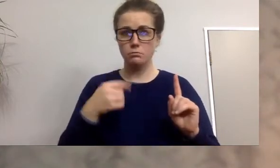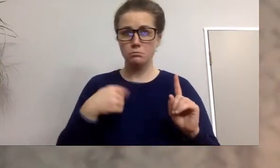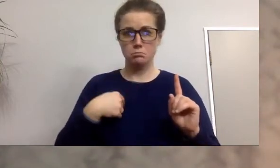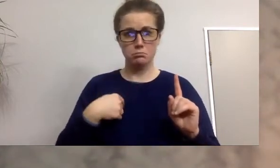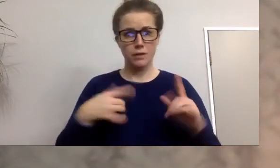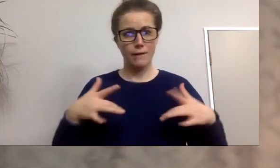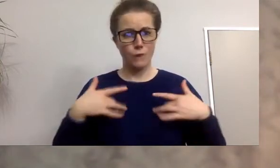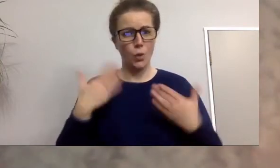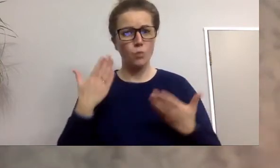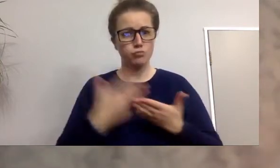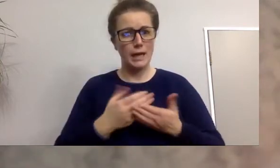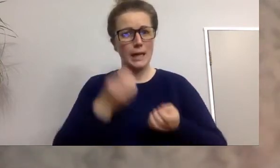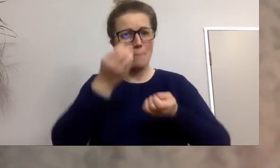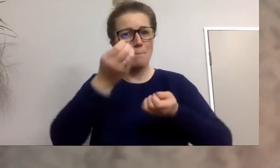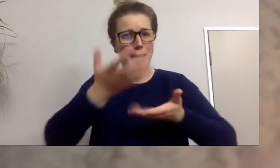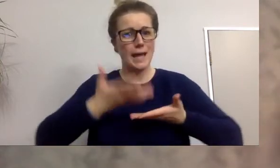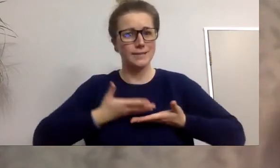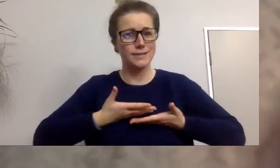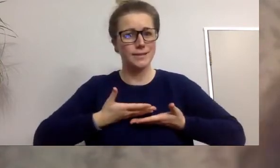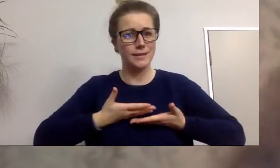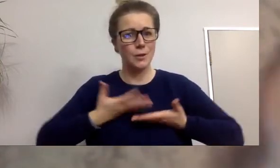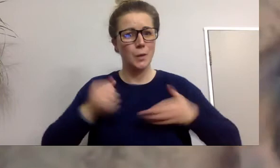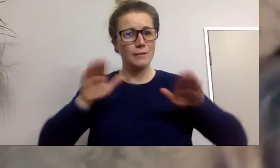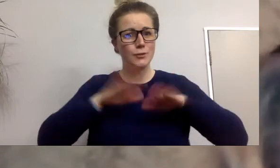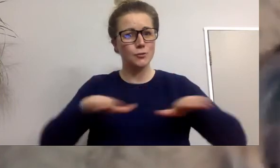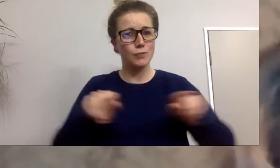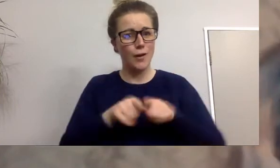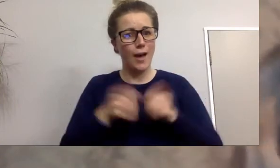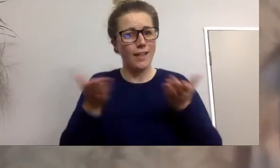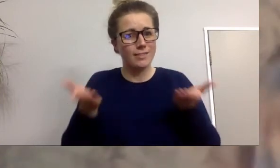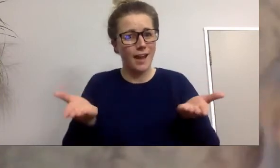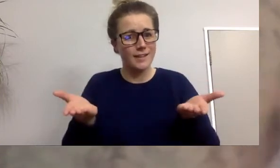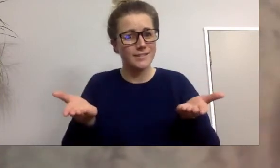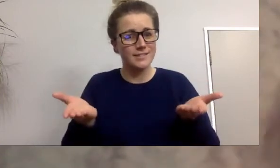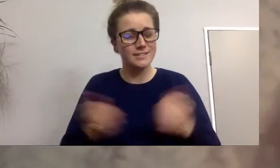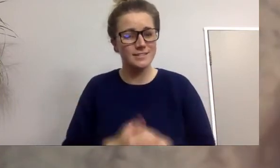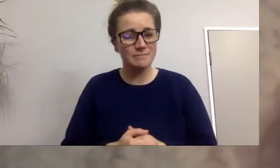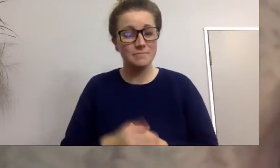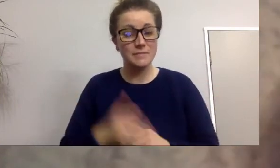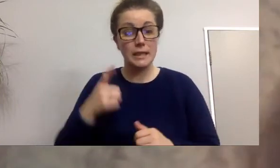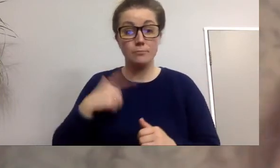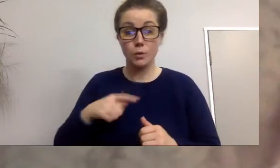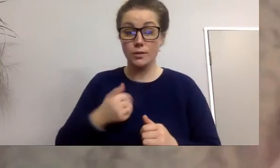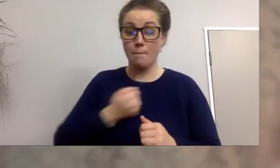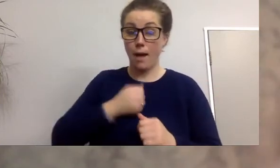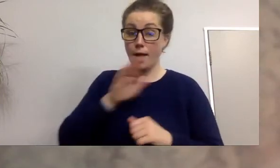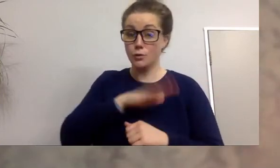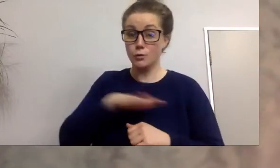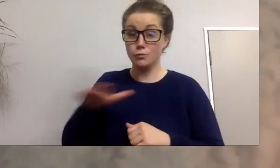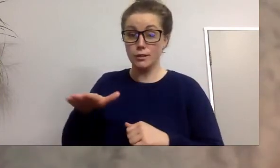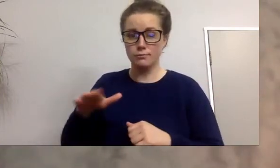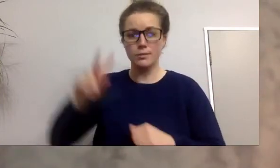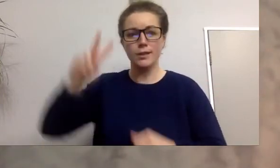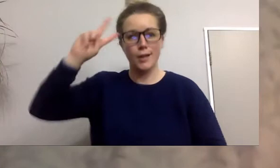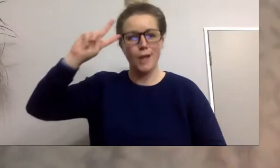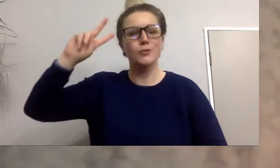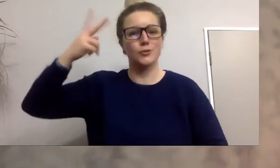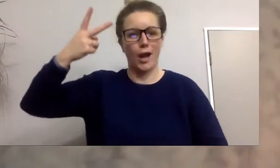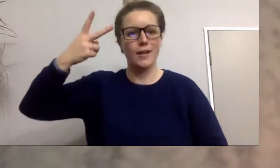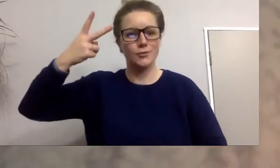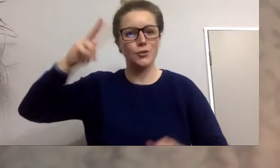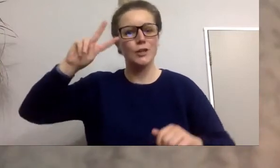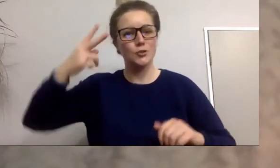I've been very blessed, because since that time it has changed my lens of how